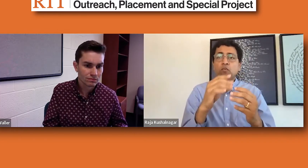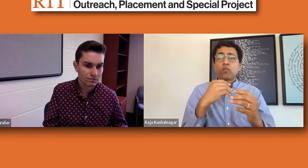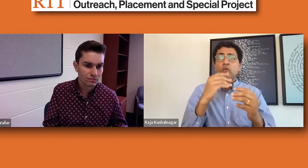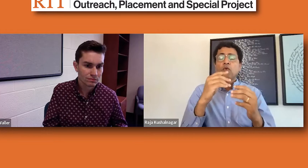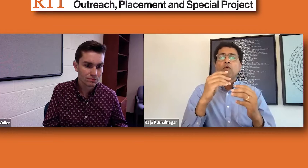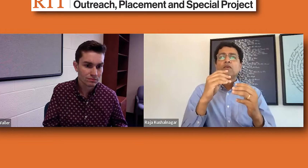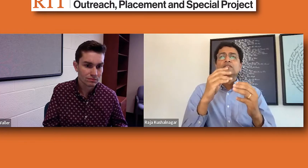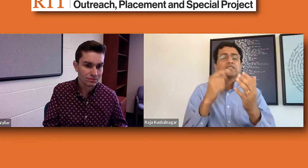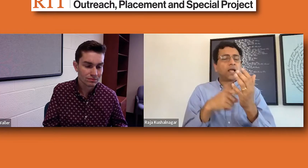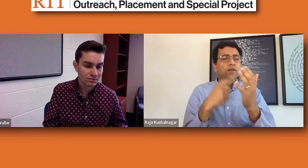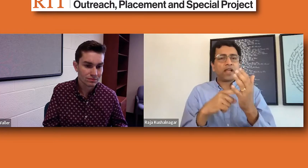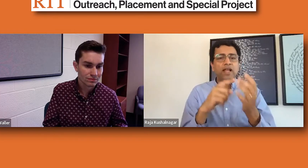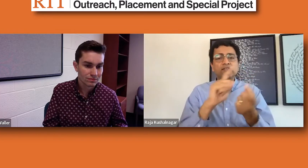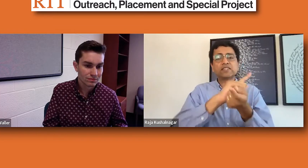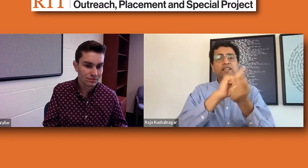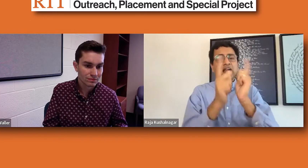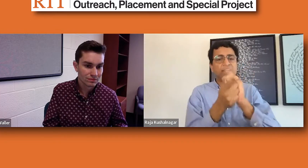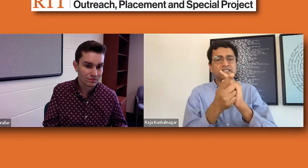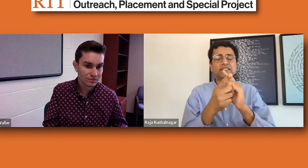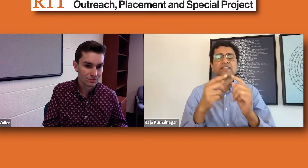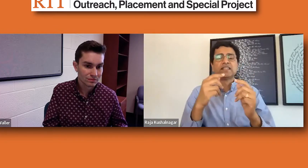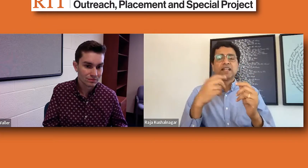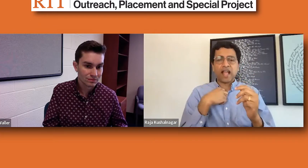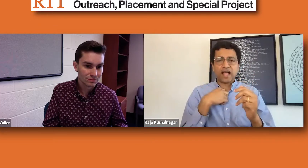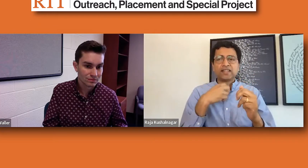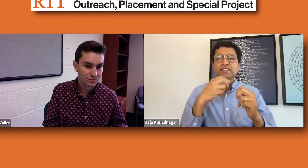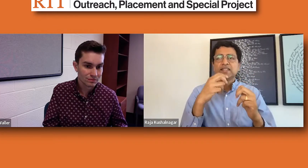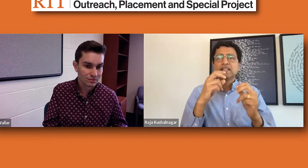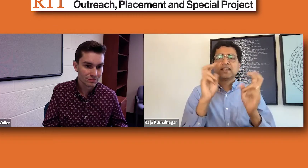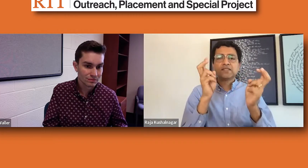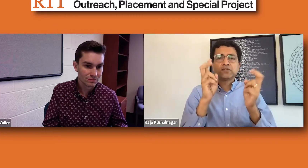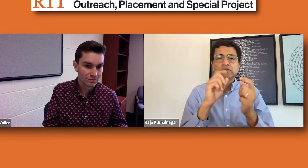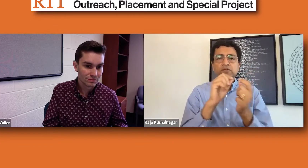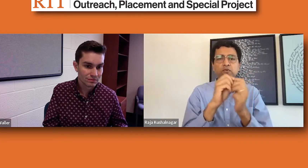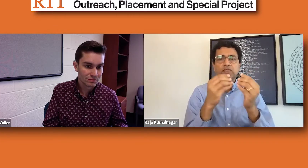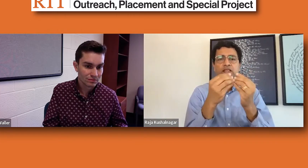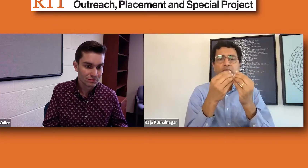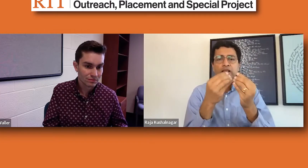particular fields. I think information can sometimes be lost in translation,